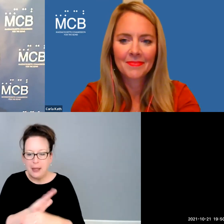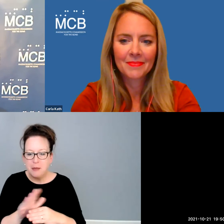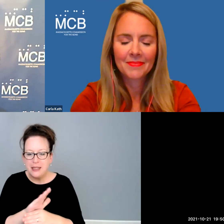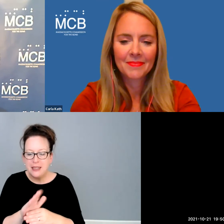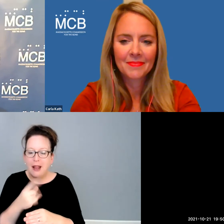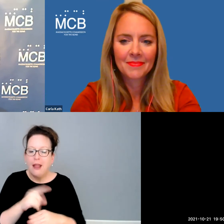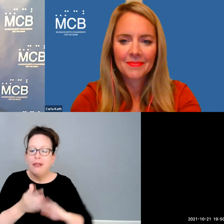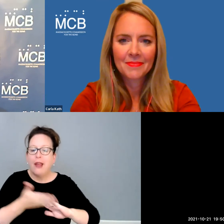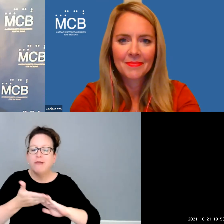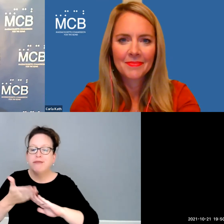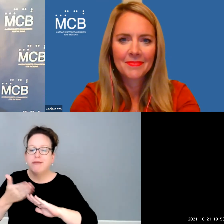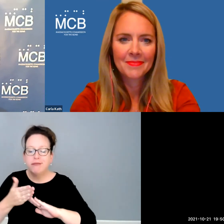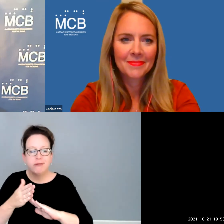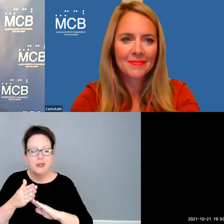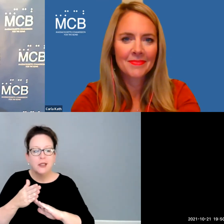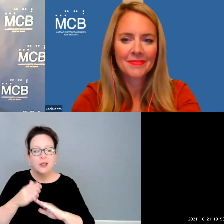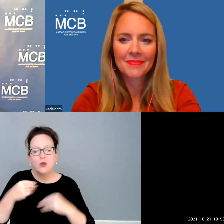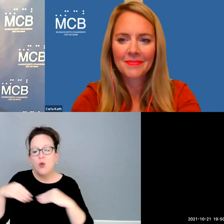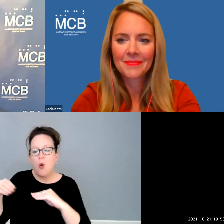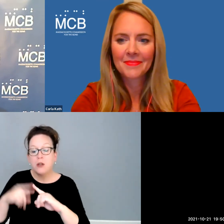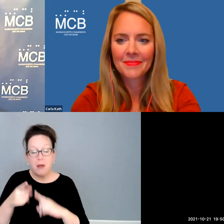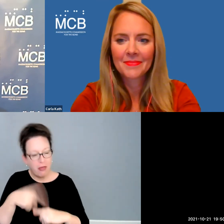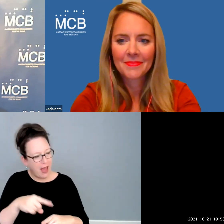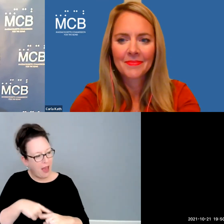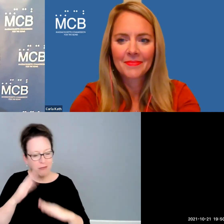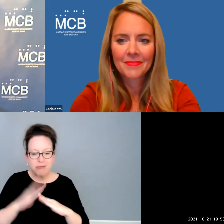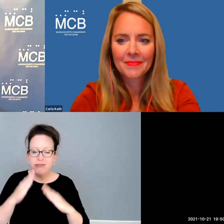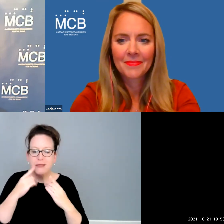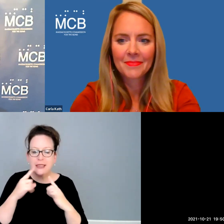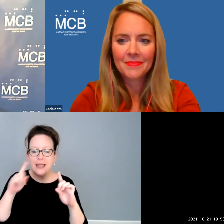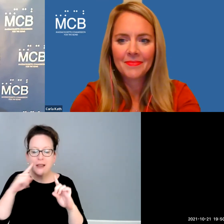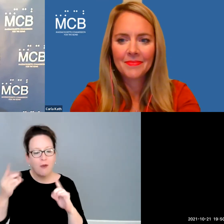stores but they have great success employing people with disabilities. So, it really does